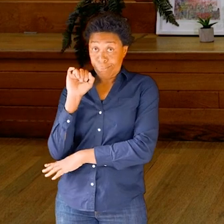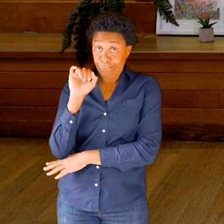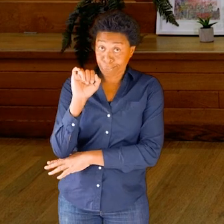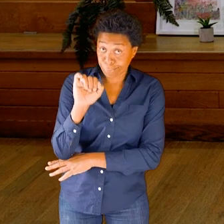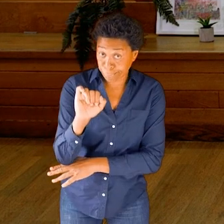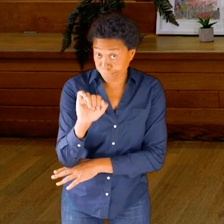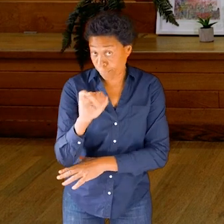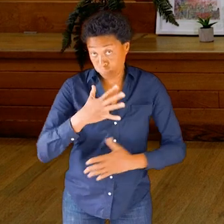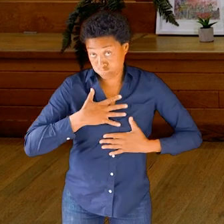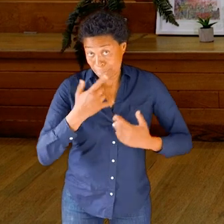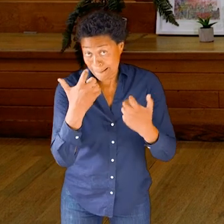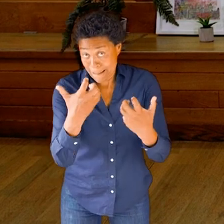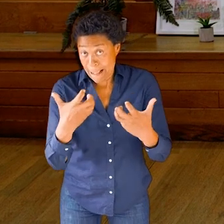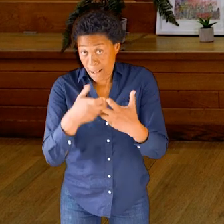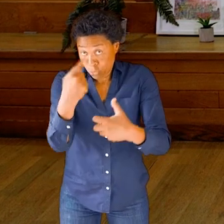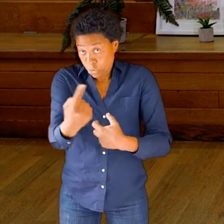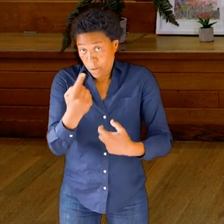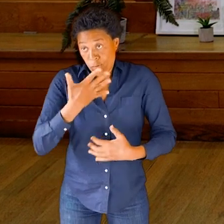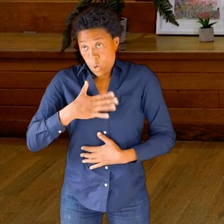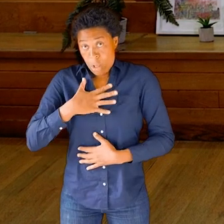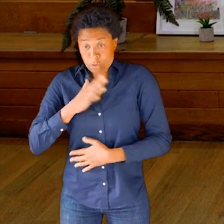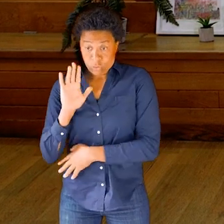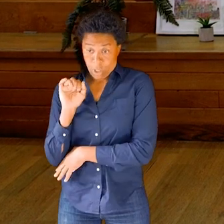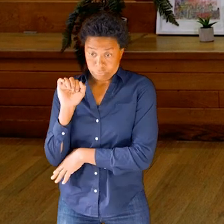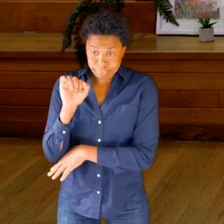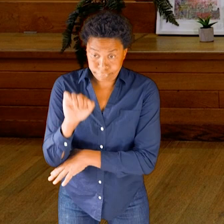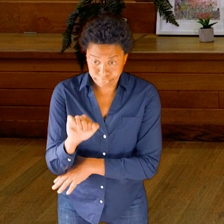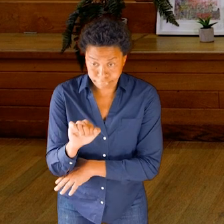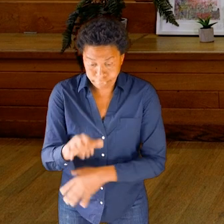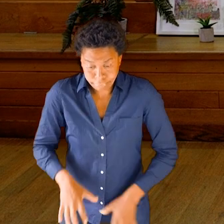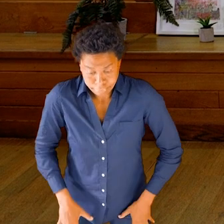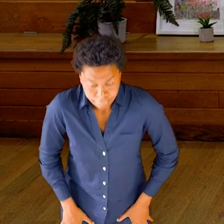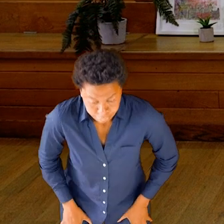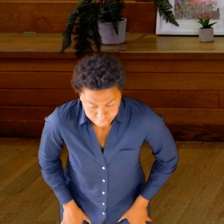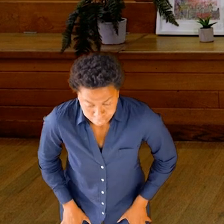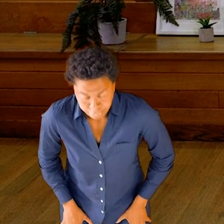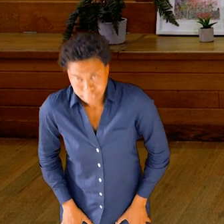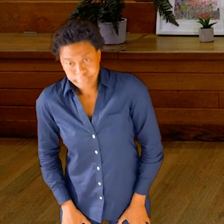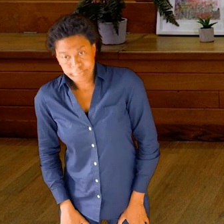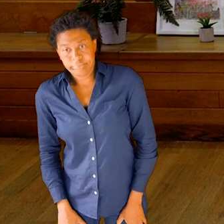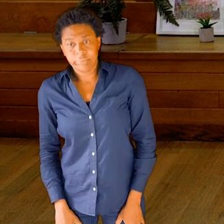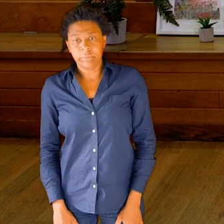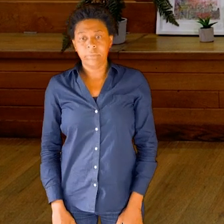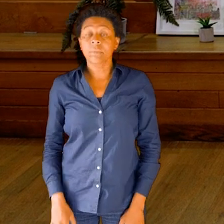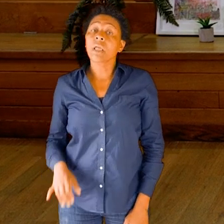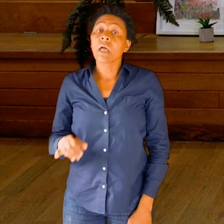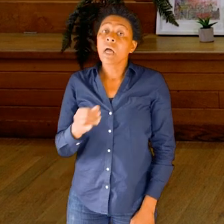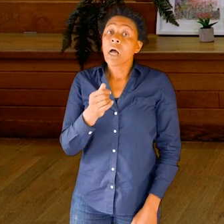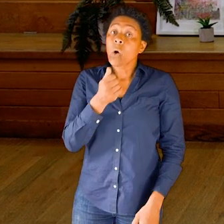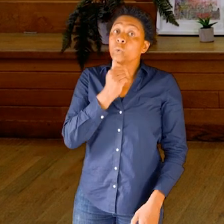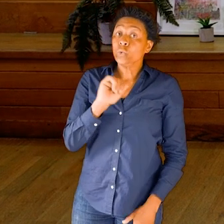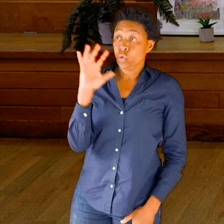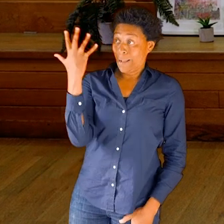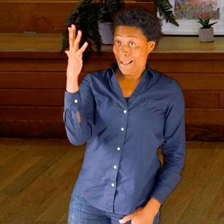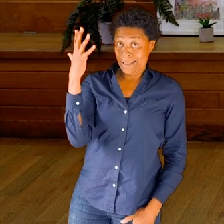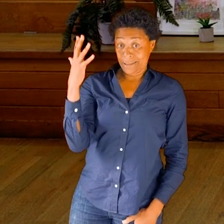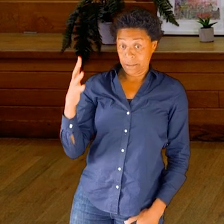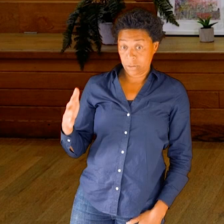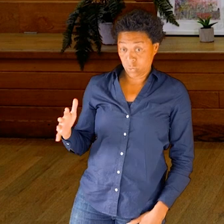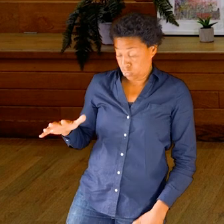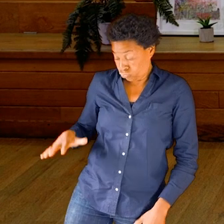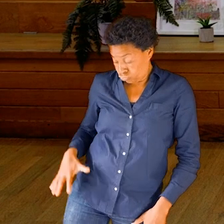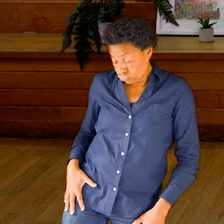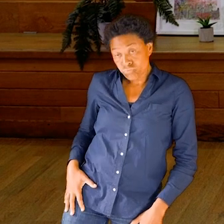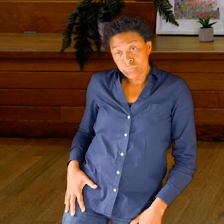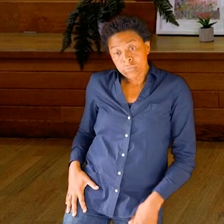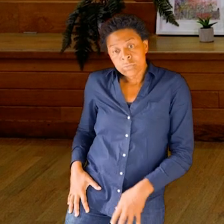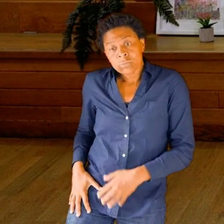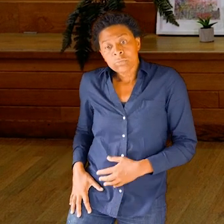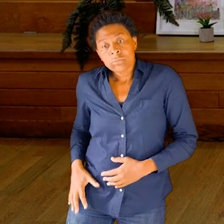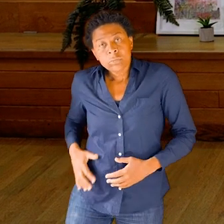I lean forward like this, I can use my hand to kind of hold or support or